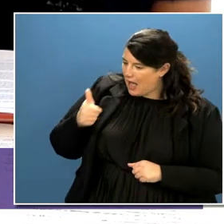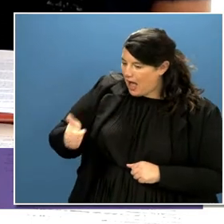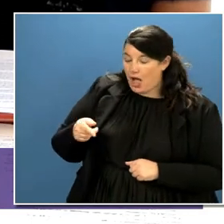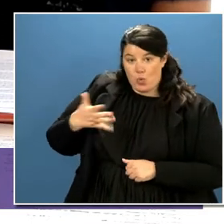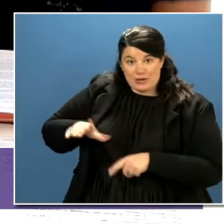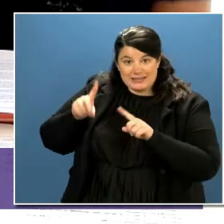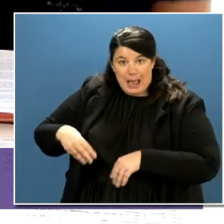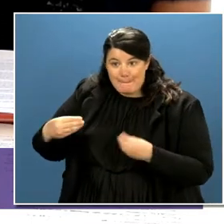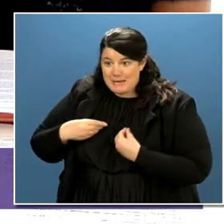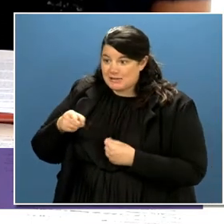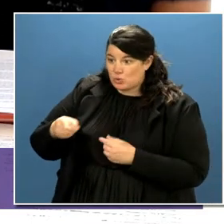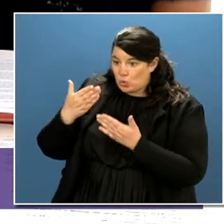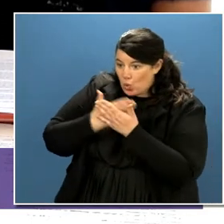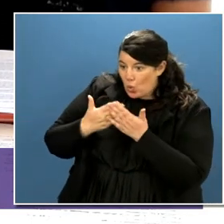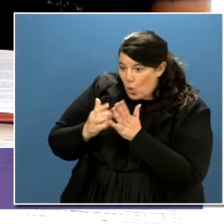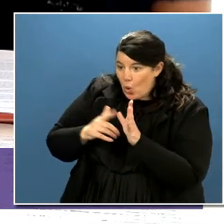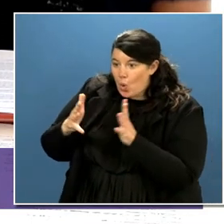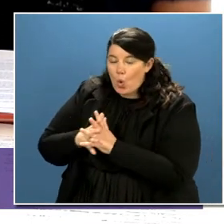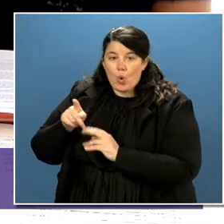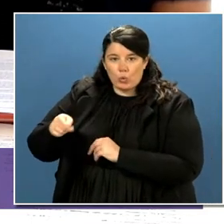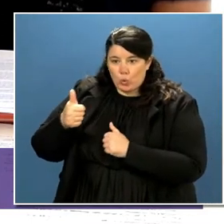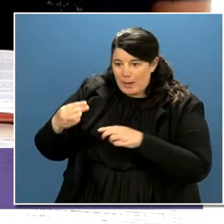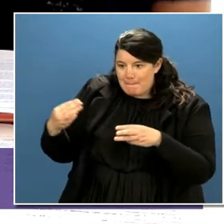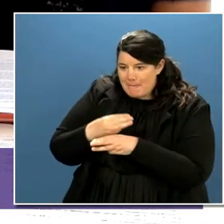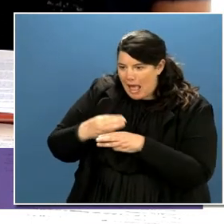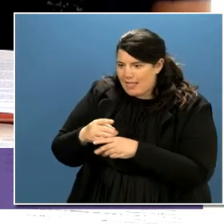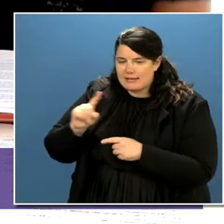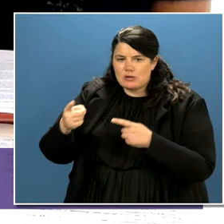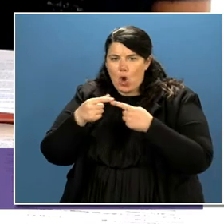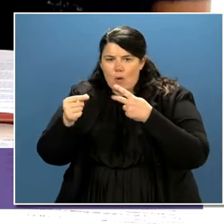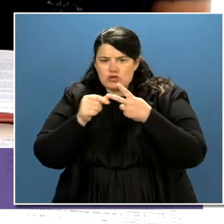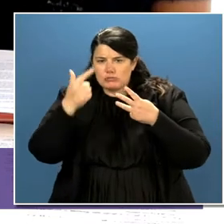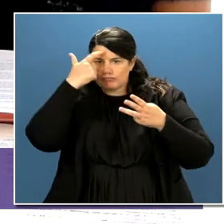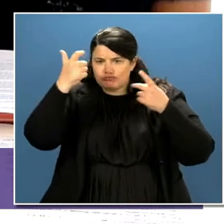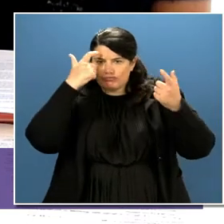you are studying law, you are good at maths, here are some options for you to explore.